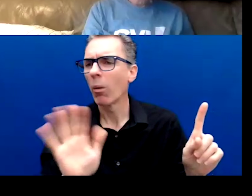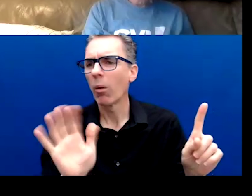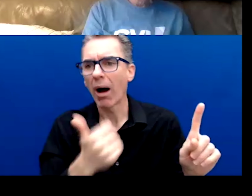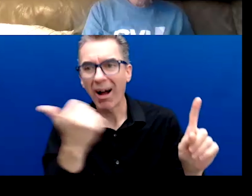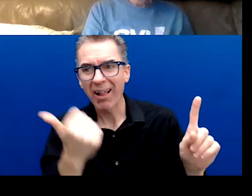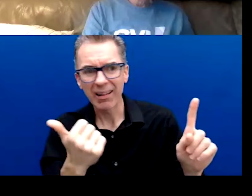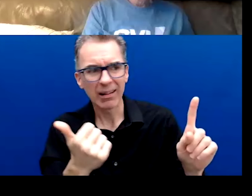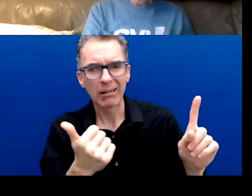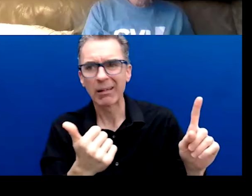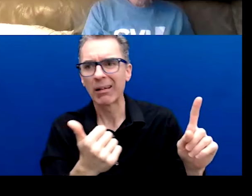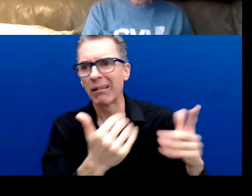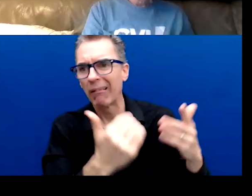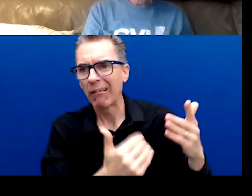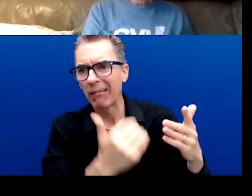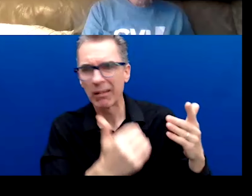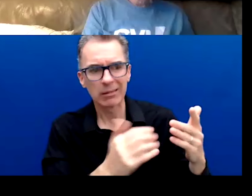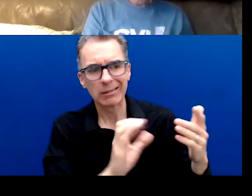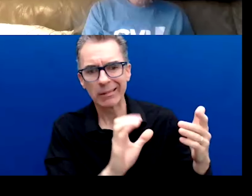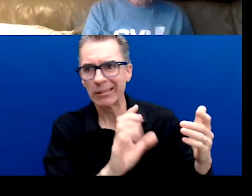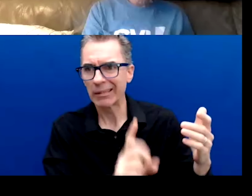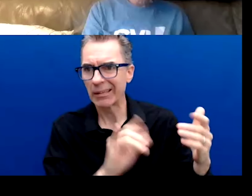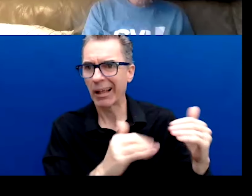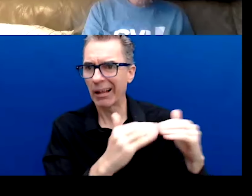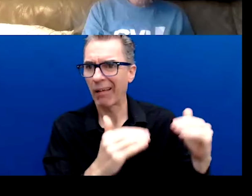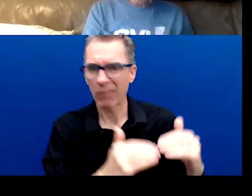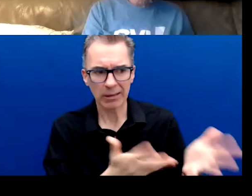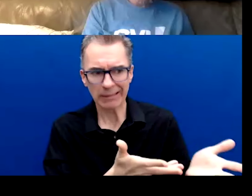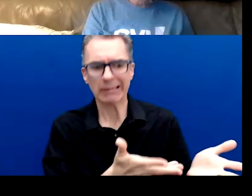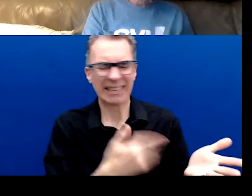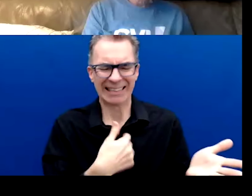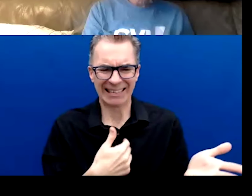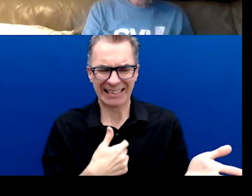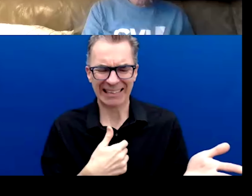tottering on an a C or D level, to keep them engaged and keep them going.